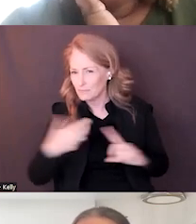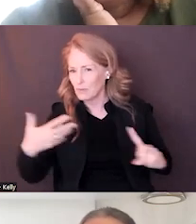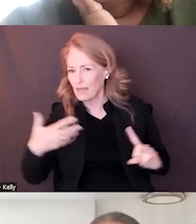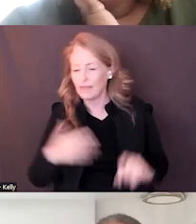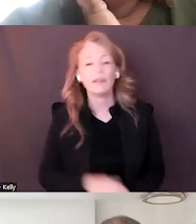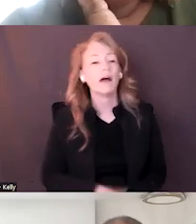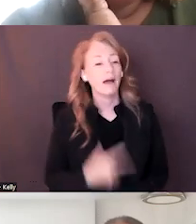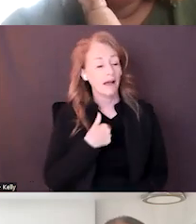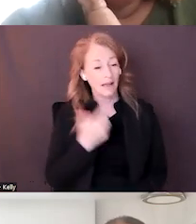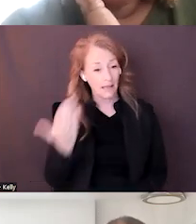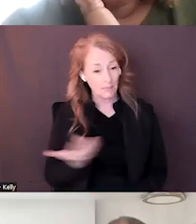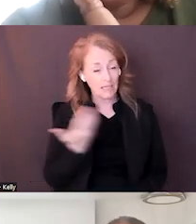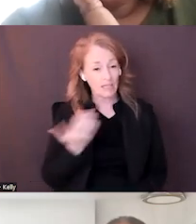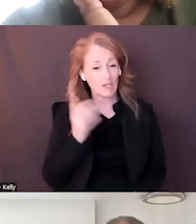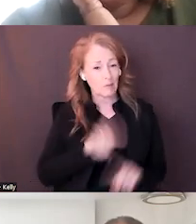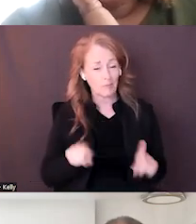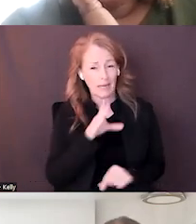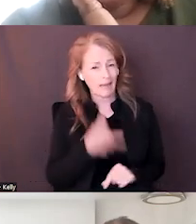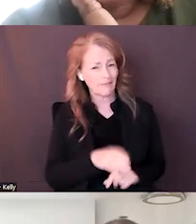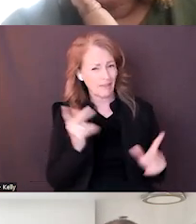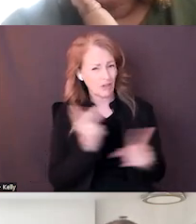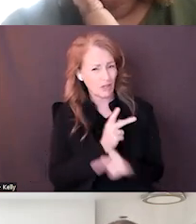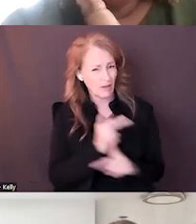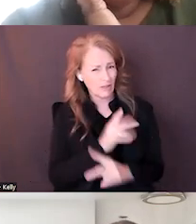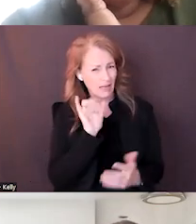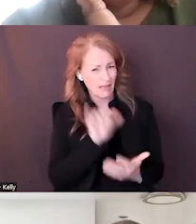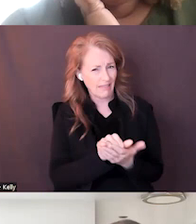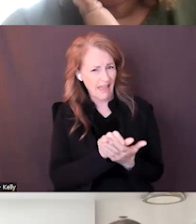I HAVE NEVER CALCULATED IT THAT WAY.